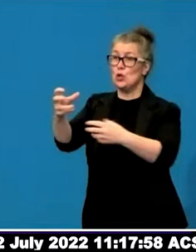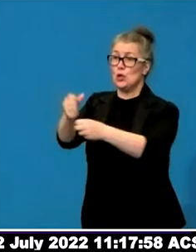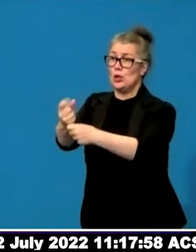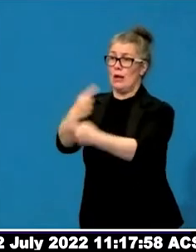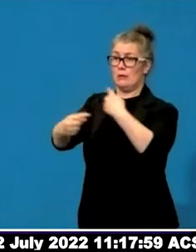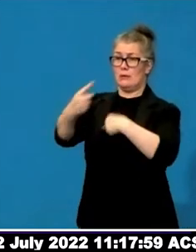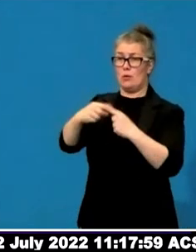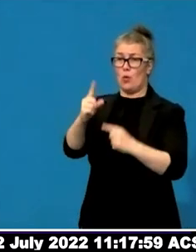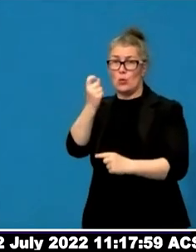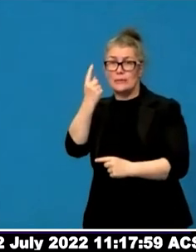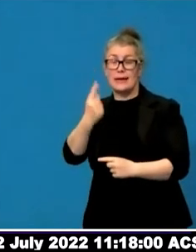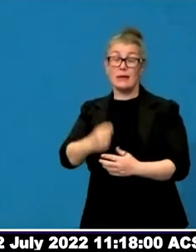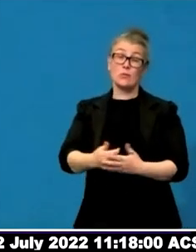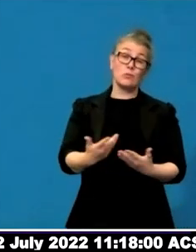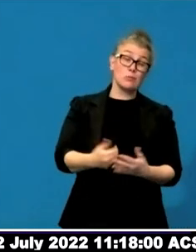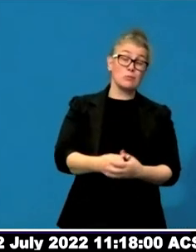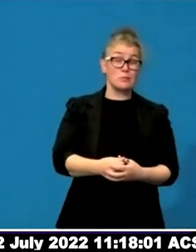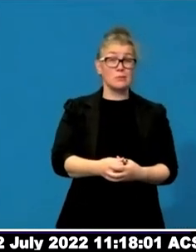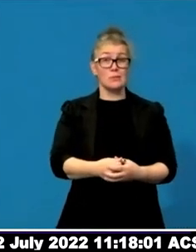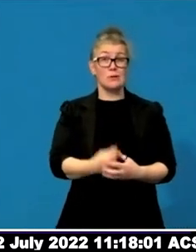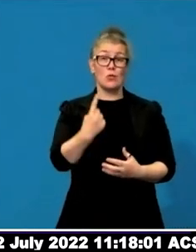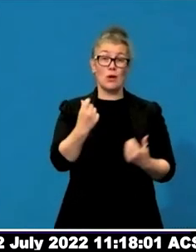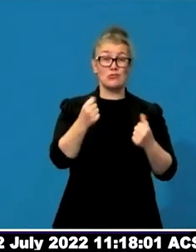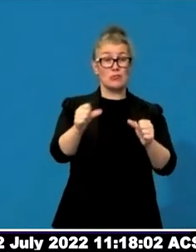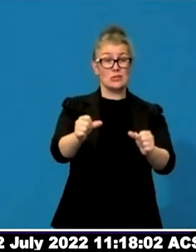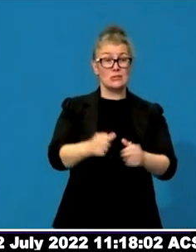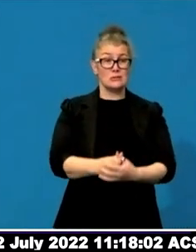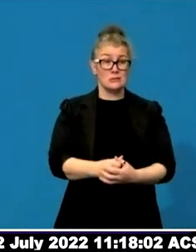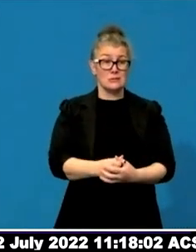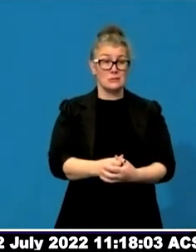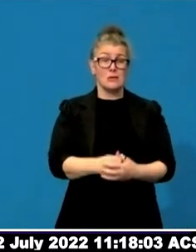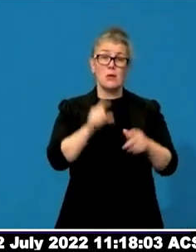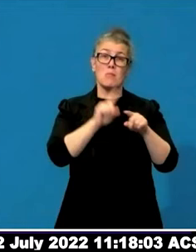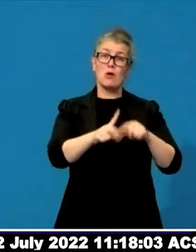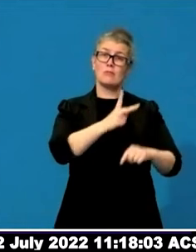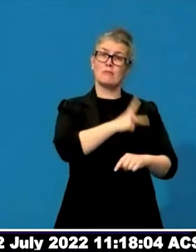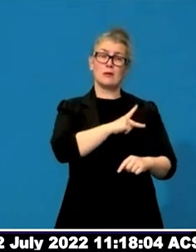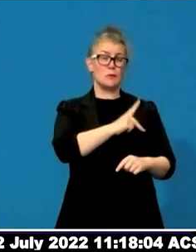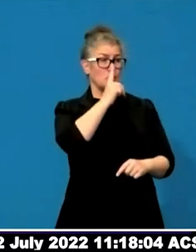that most professionals will use and in other settings.